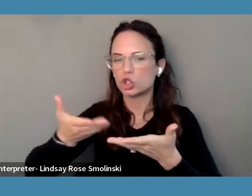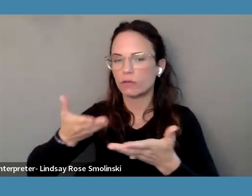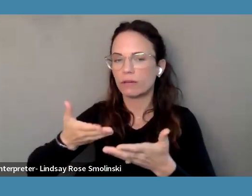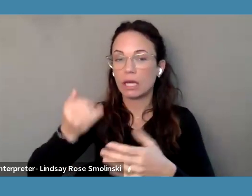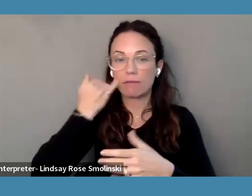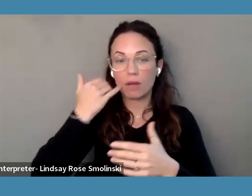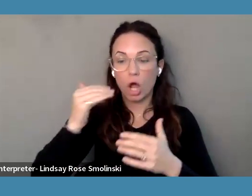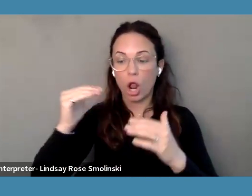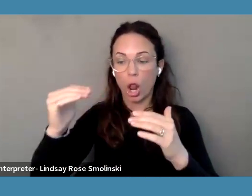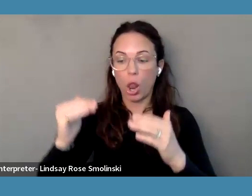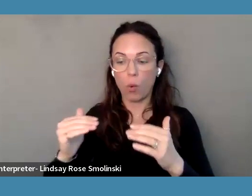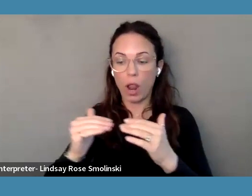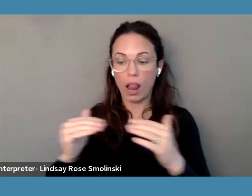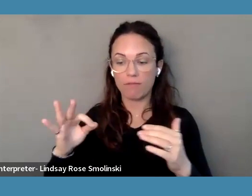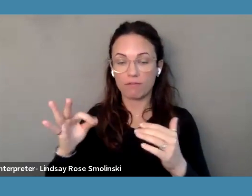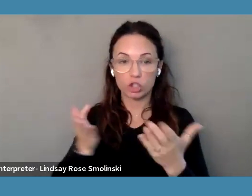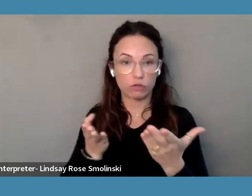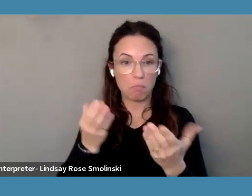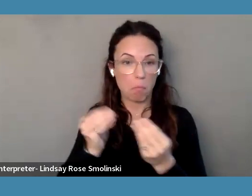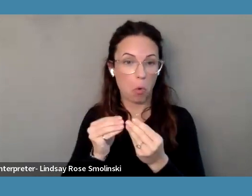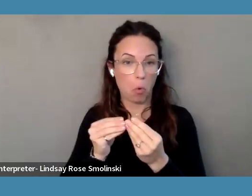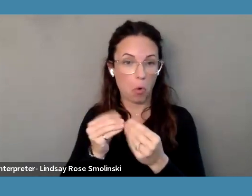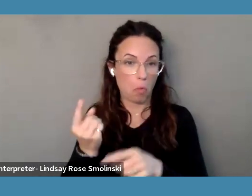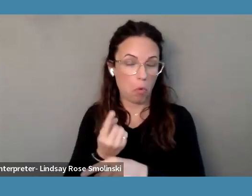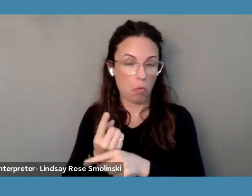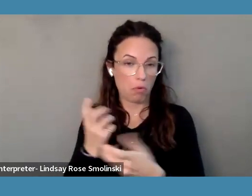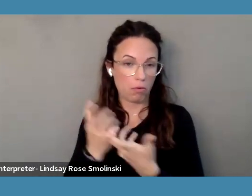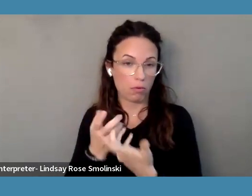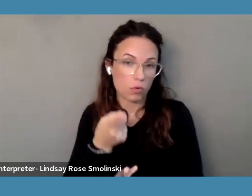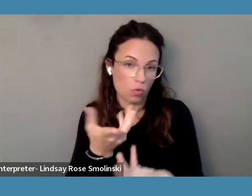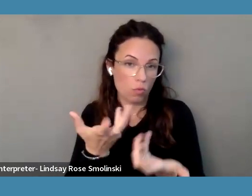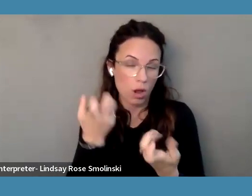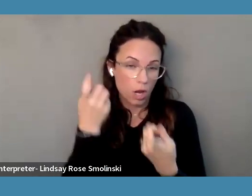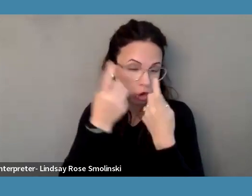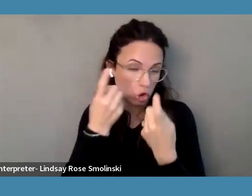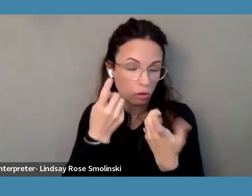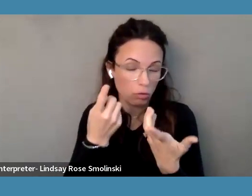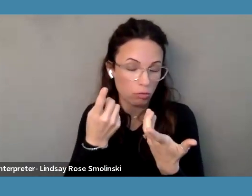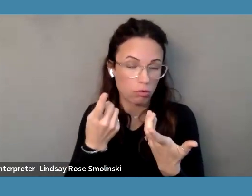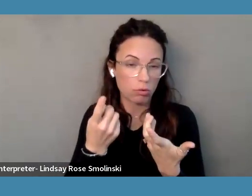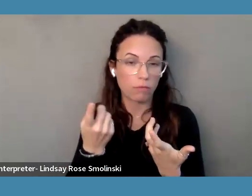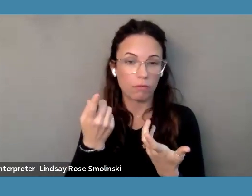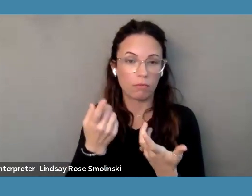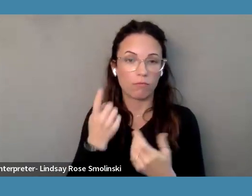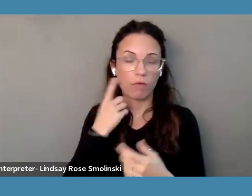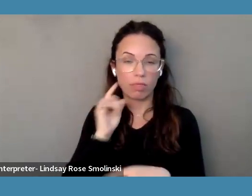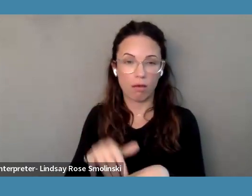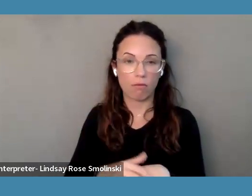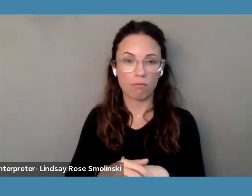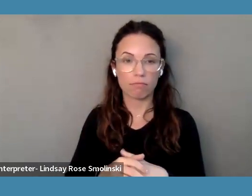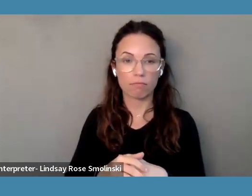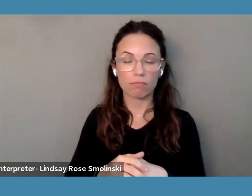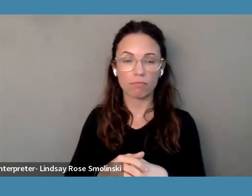that might be more appropriate, that may be something that you want to consider as an alternative